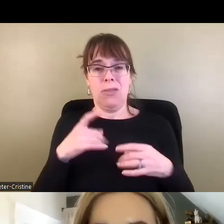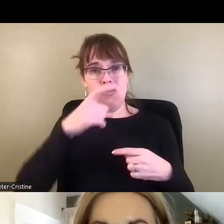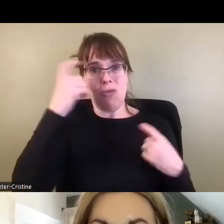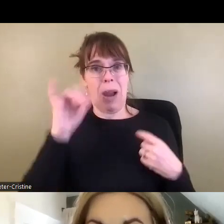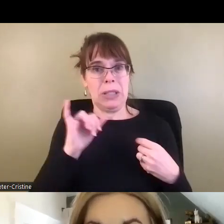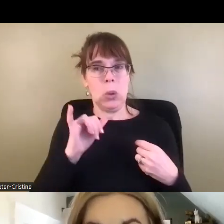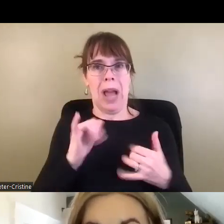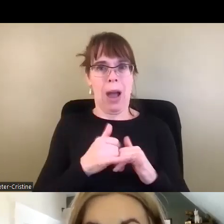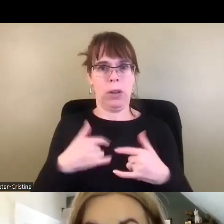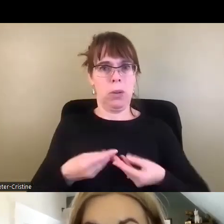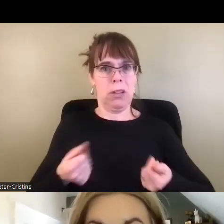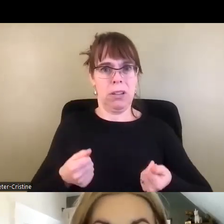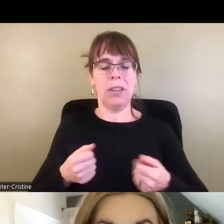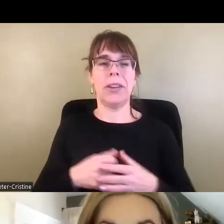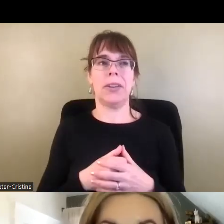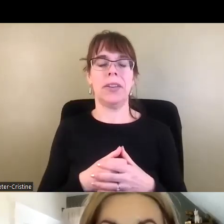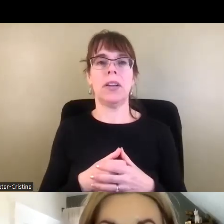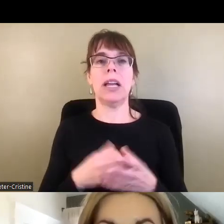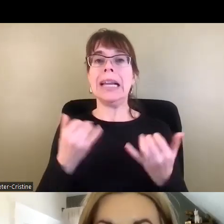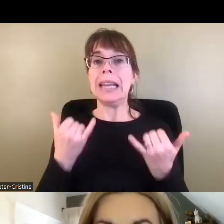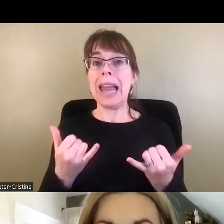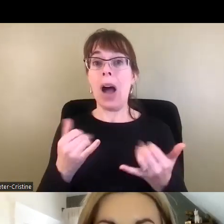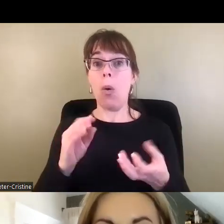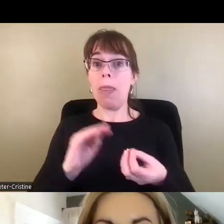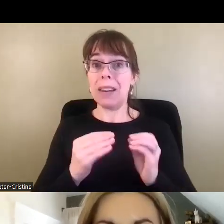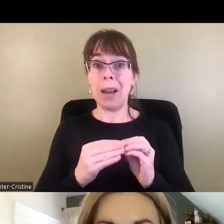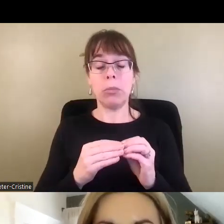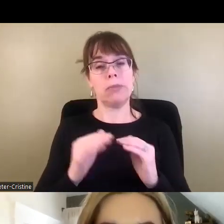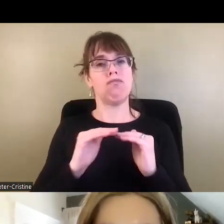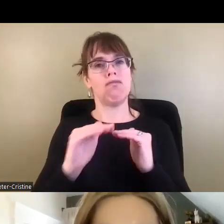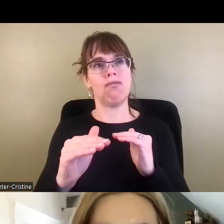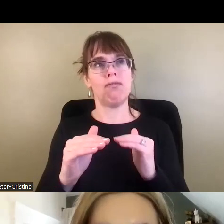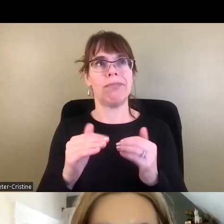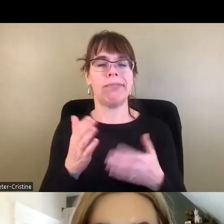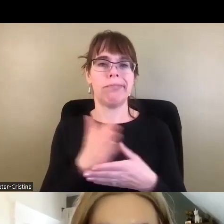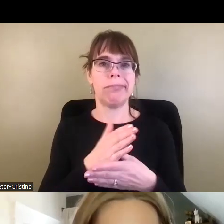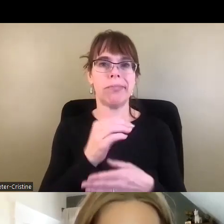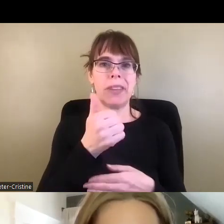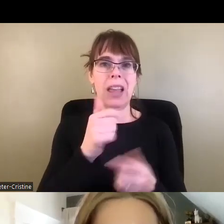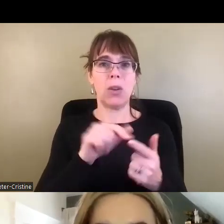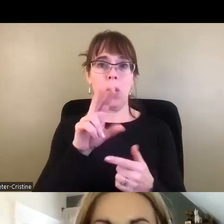And right now the volume has stayed really consistent. We get anywhere from 10 to 30 requests per day for assistance.